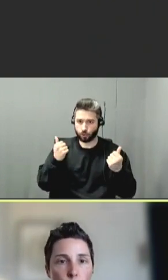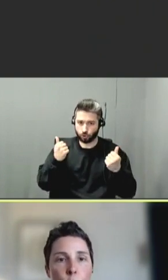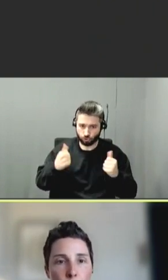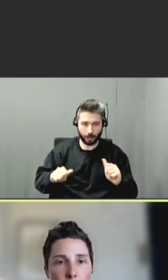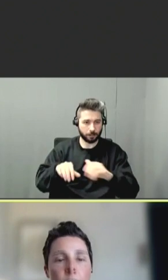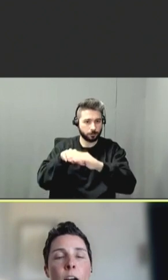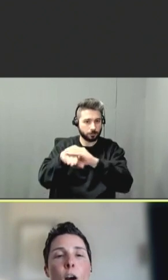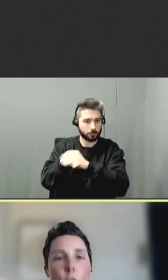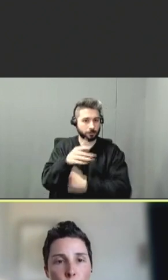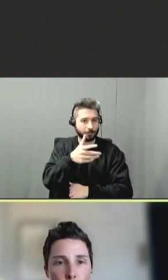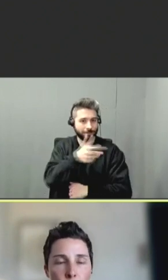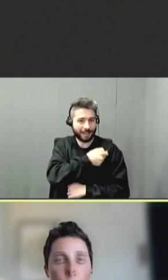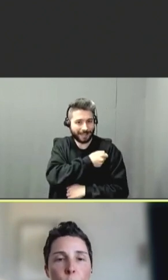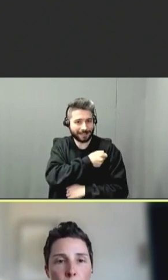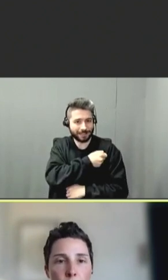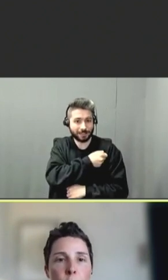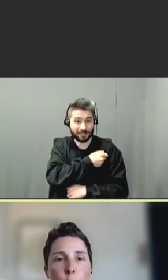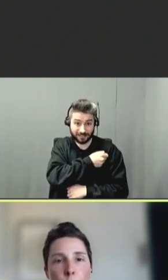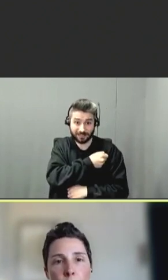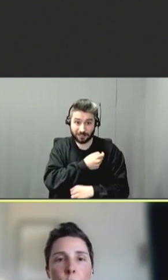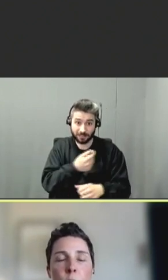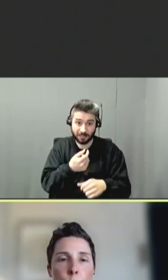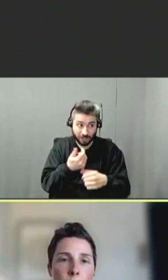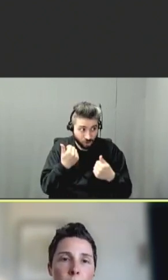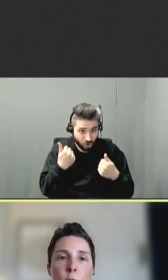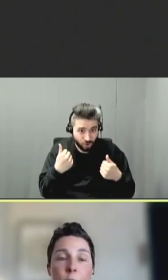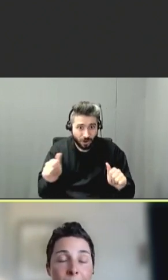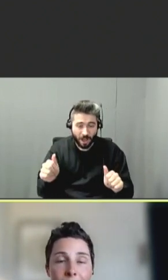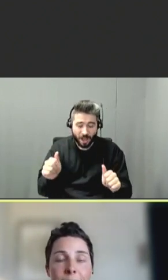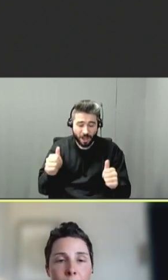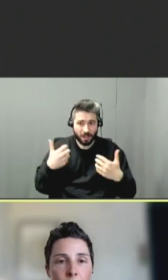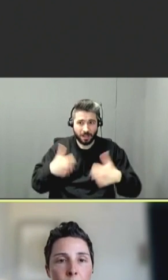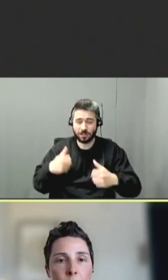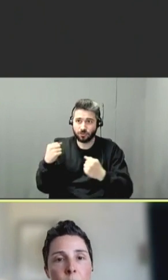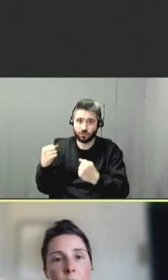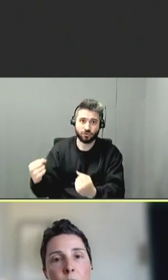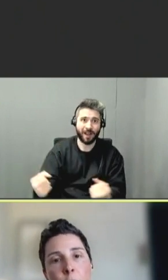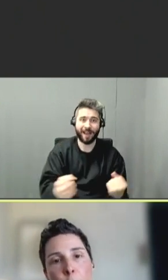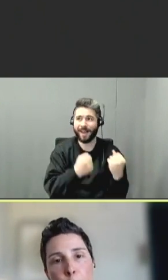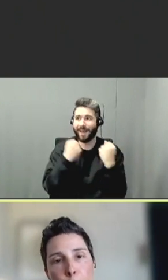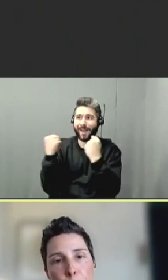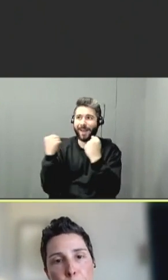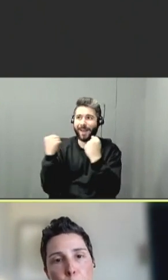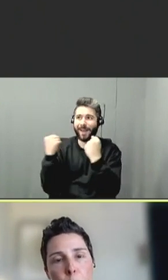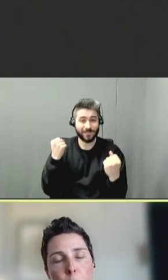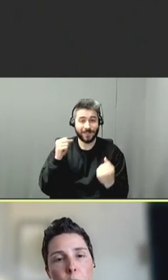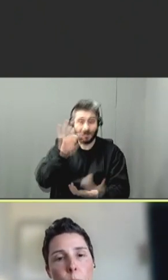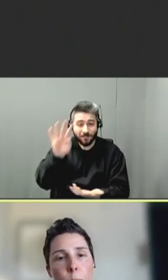They were trying hard. They were driving for hours and waiting for days in lines. Santa